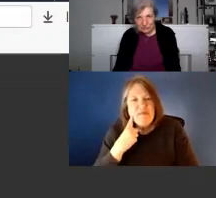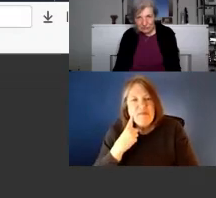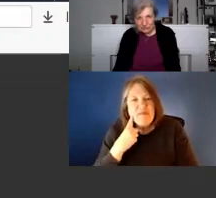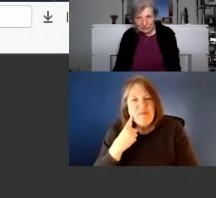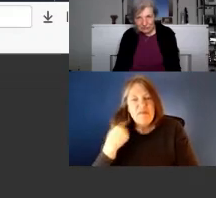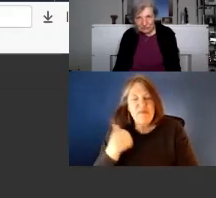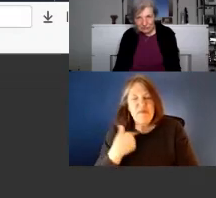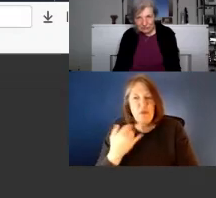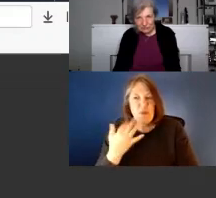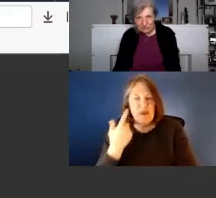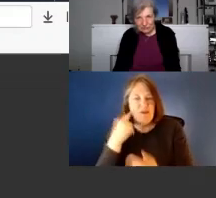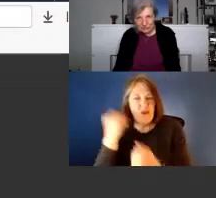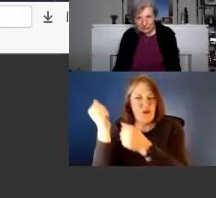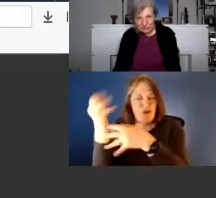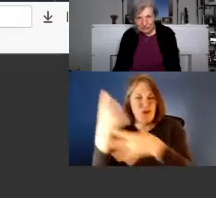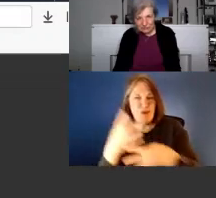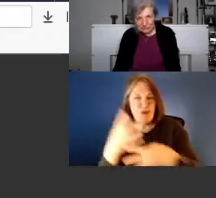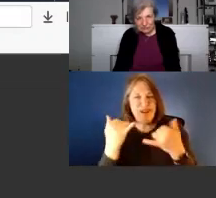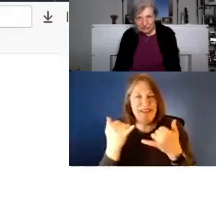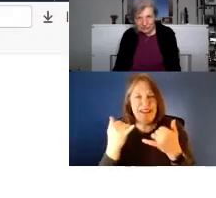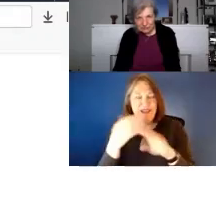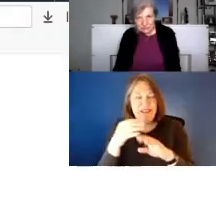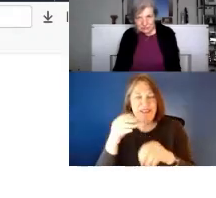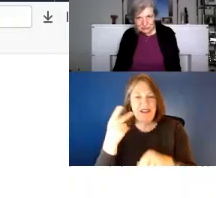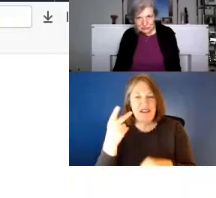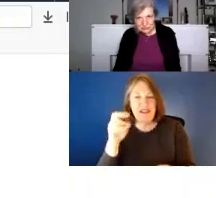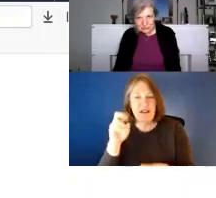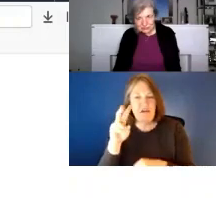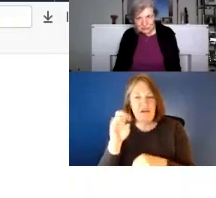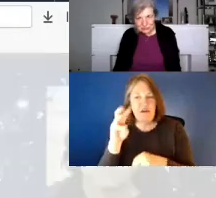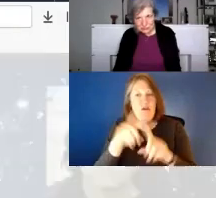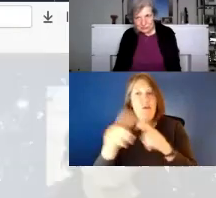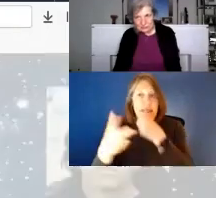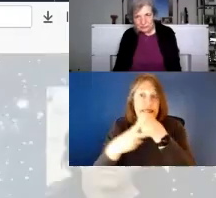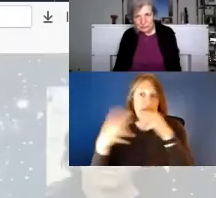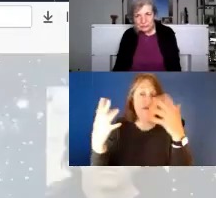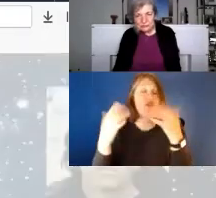load now because it's in preview mode, but once it's been saved, now you got the poster